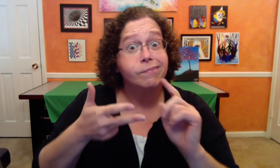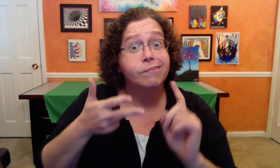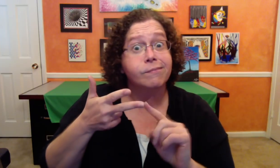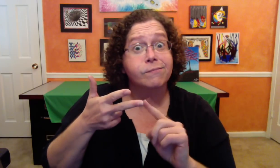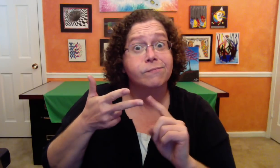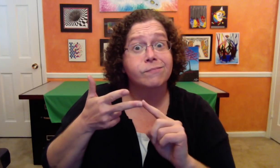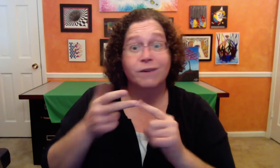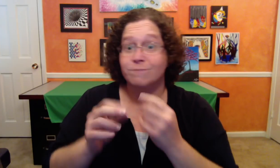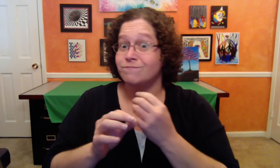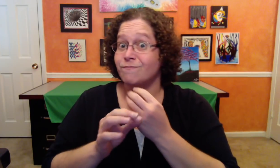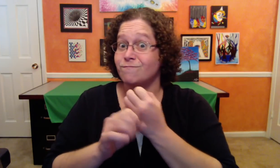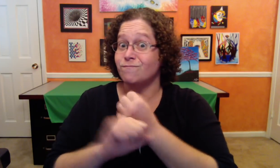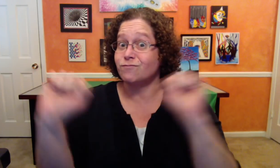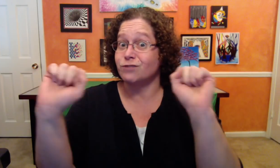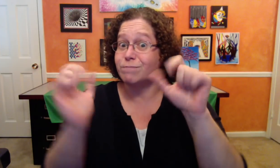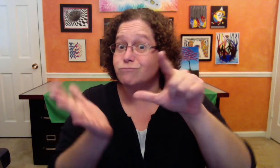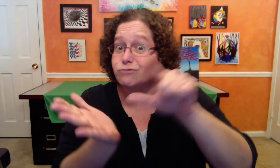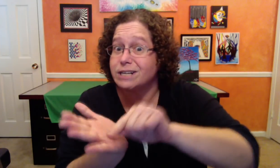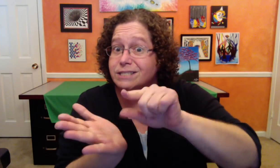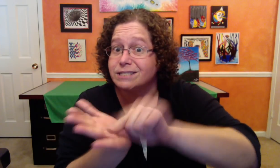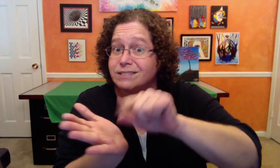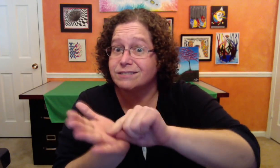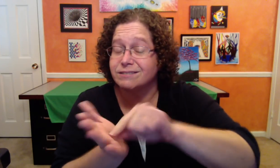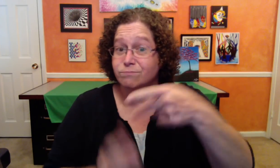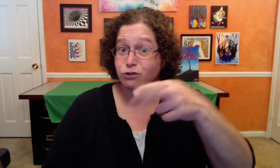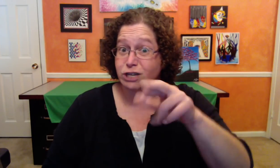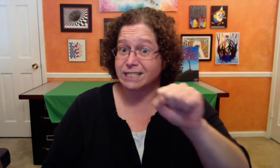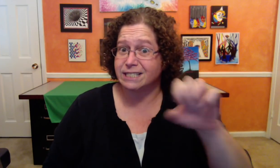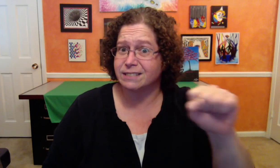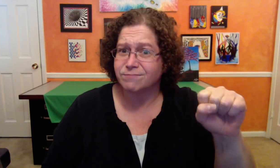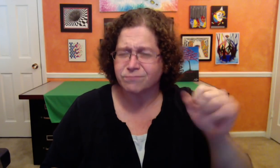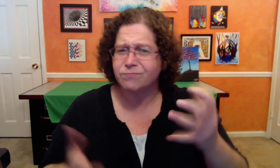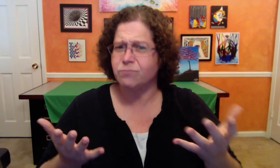Thirdly, the freedom of press.